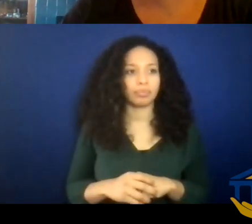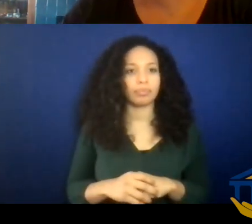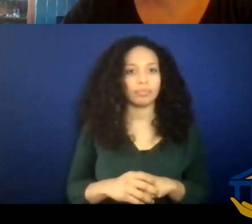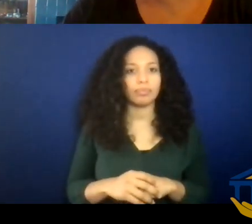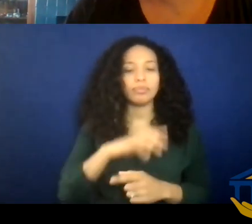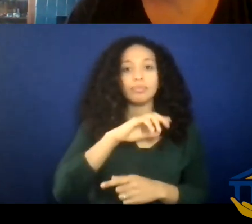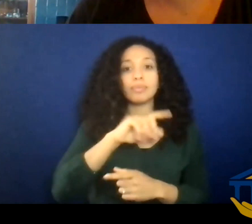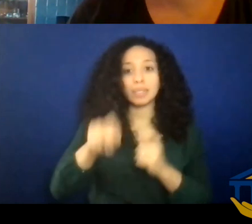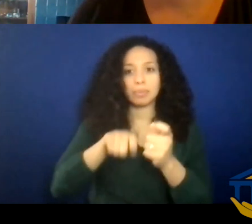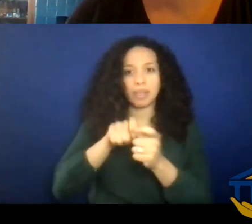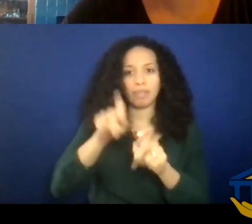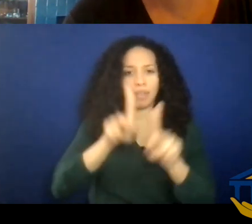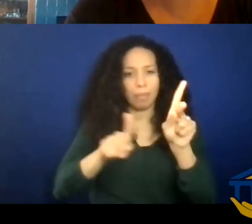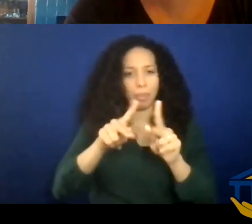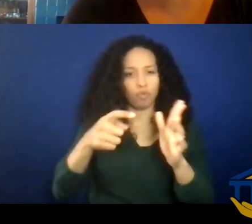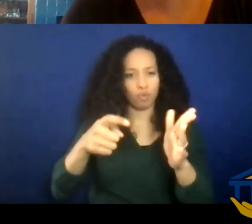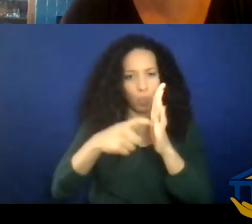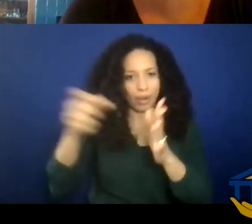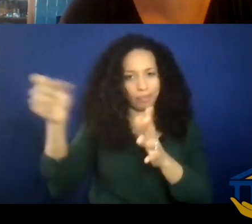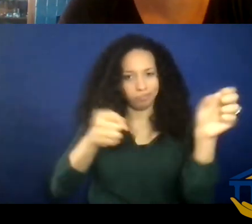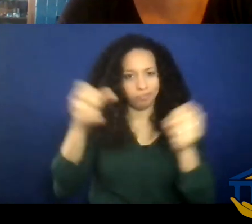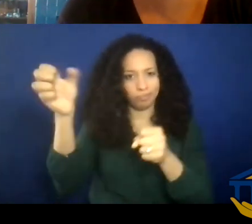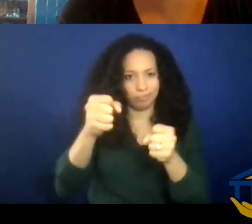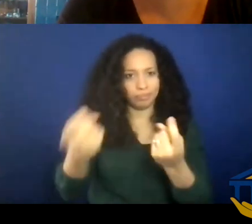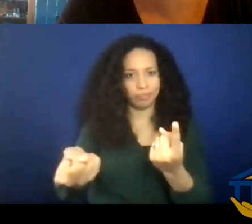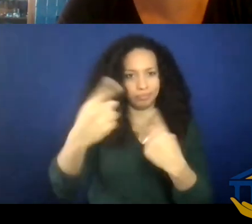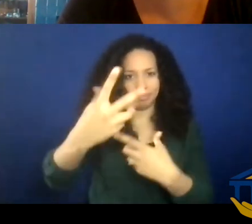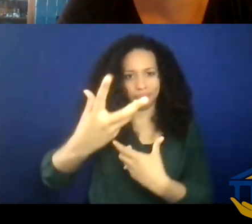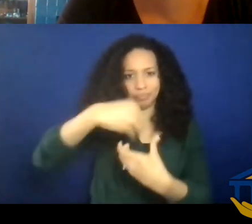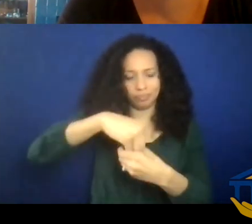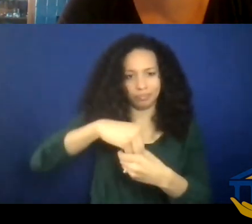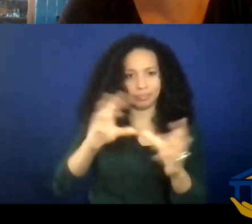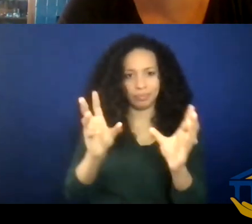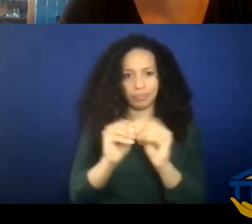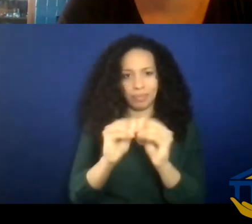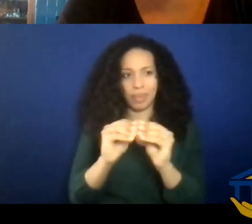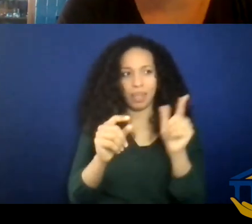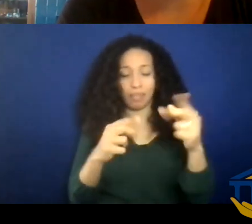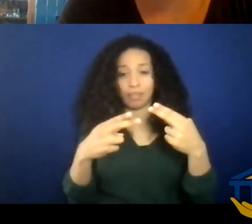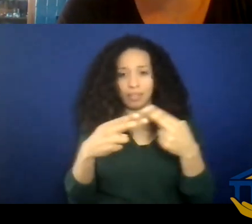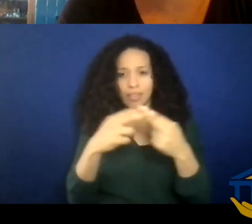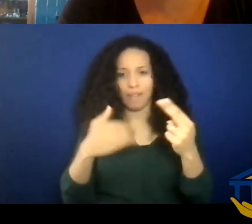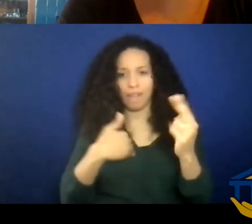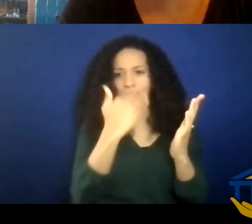and I've listed them out on this slide so that you can reference it in the future. Most schools